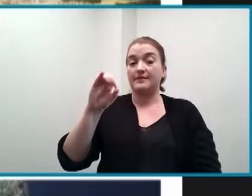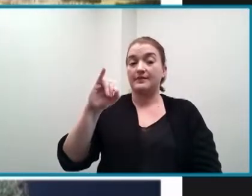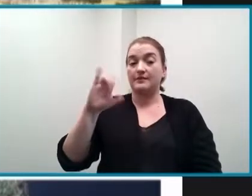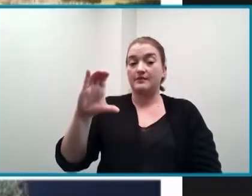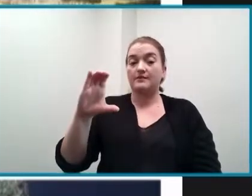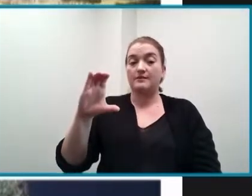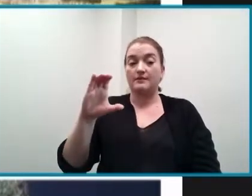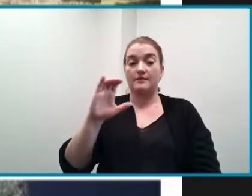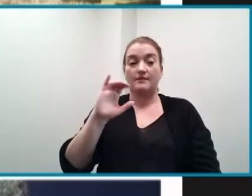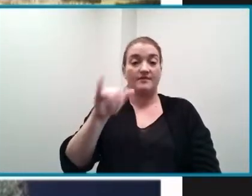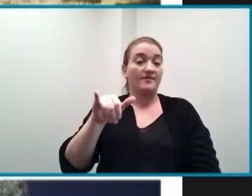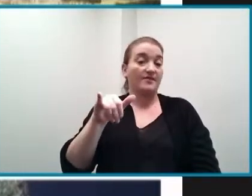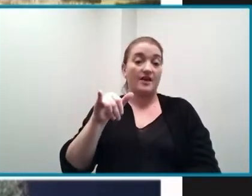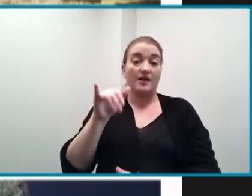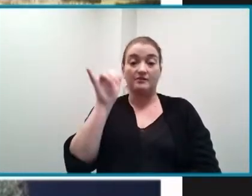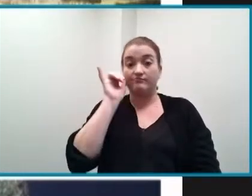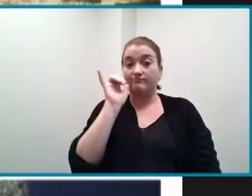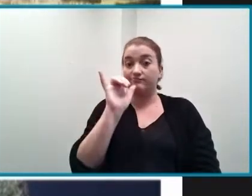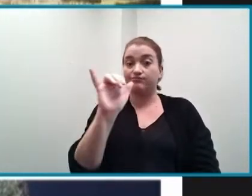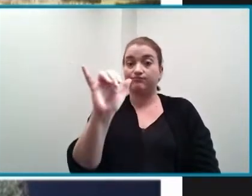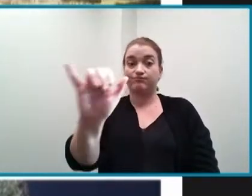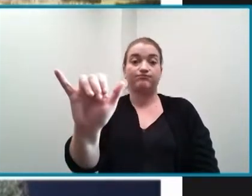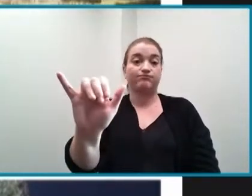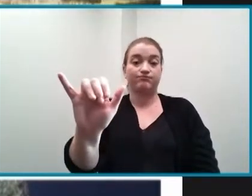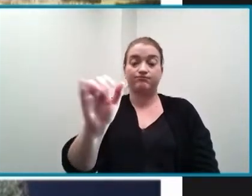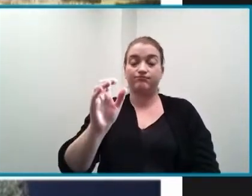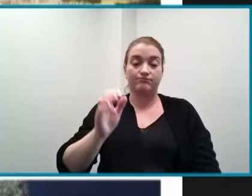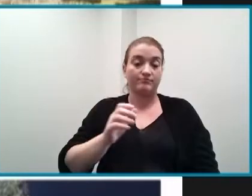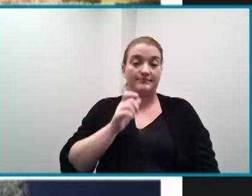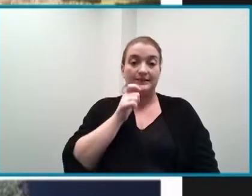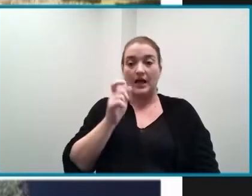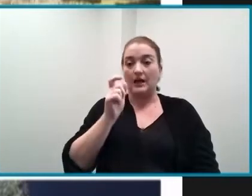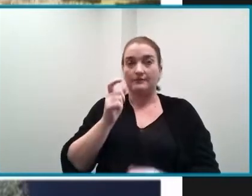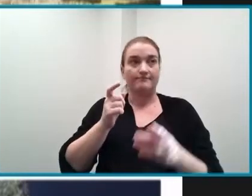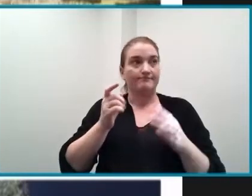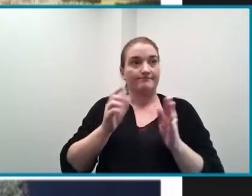uh, exclusive right in the agreement that was signed by Reagan in 1986.